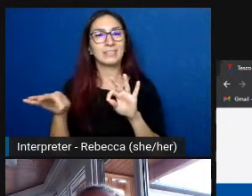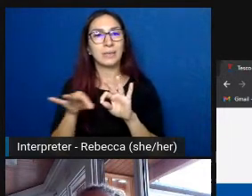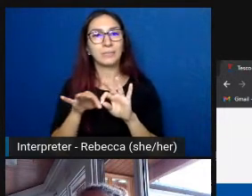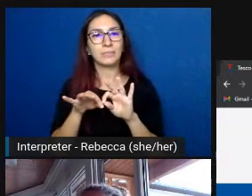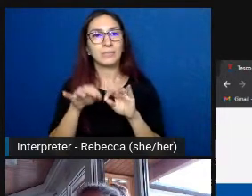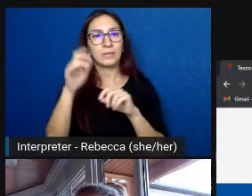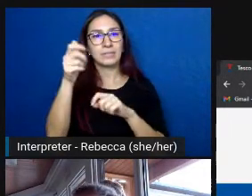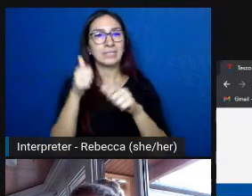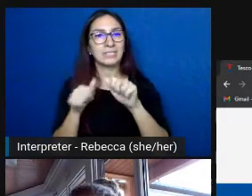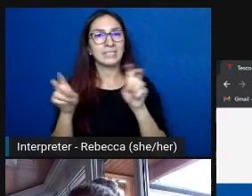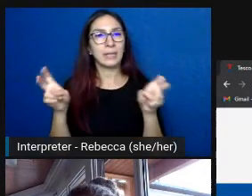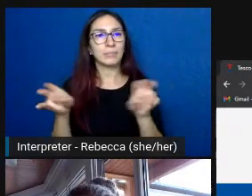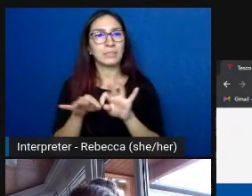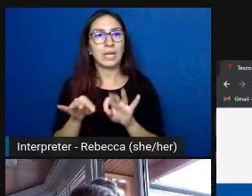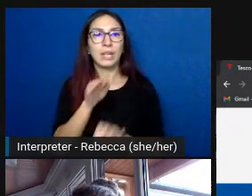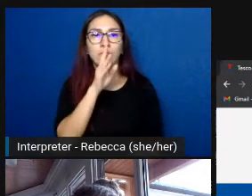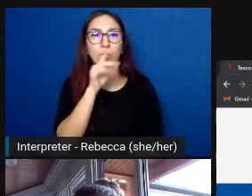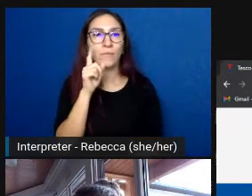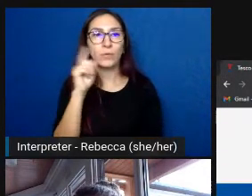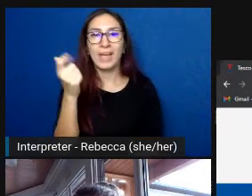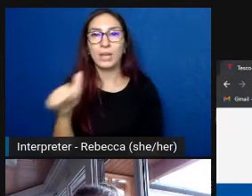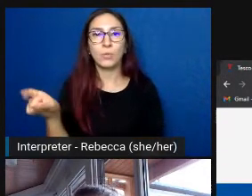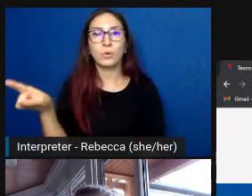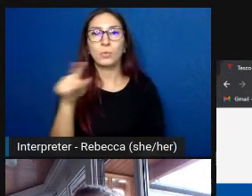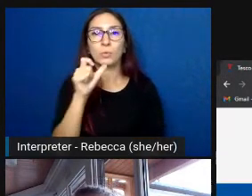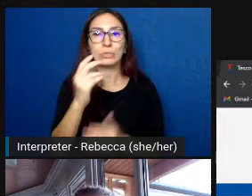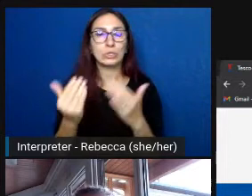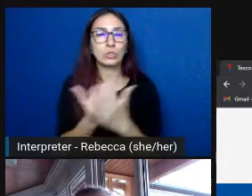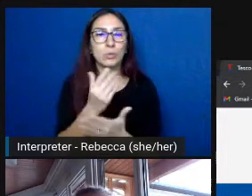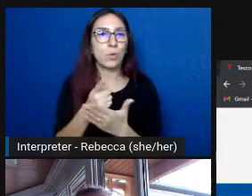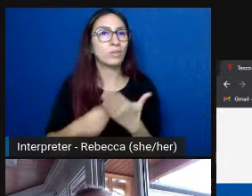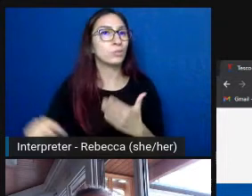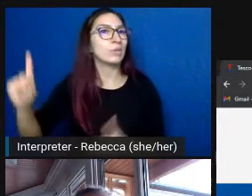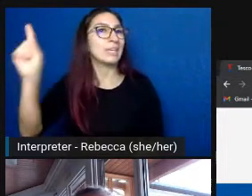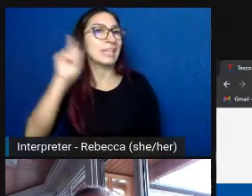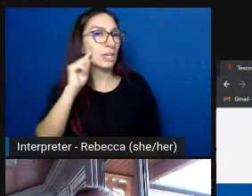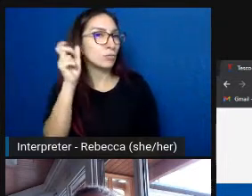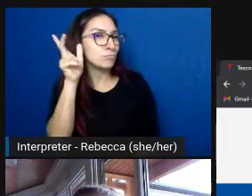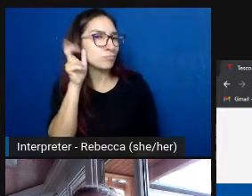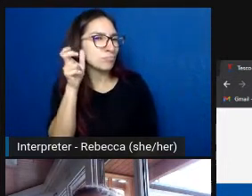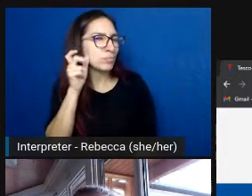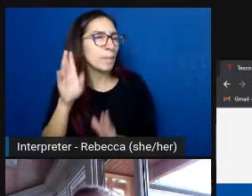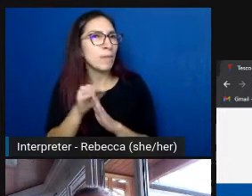who is new to this. What you're hearing is-- It says you're offline.